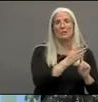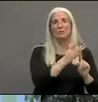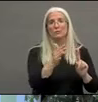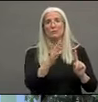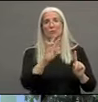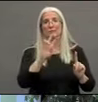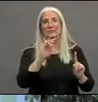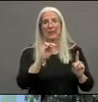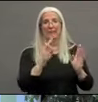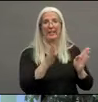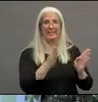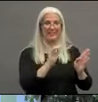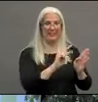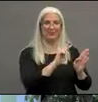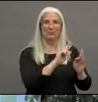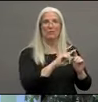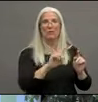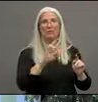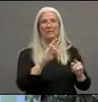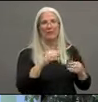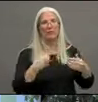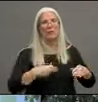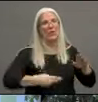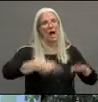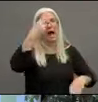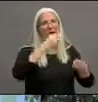much covers all of us.